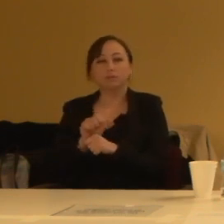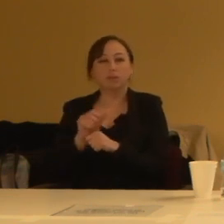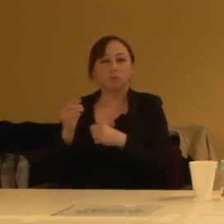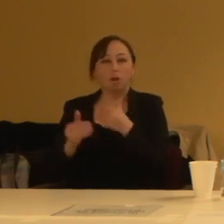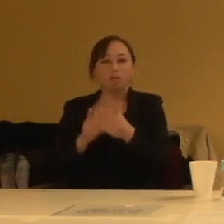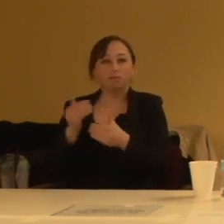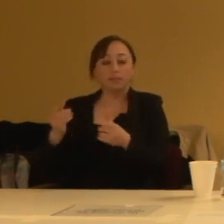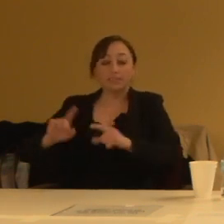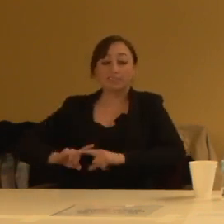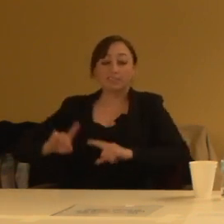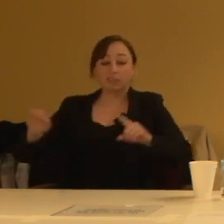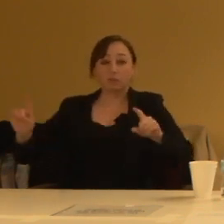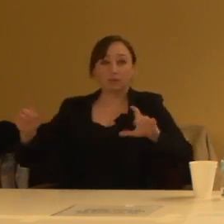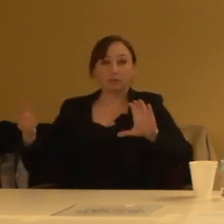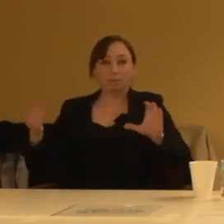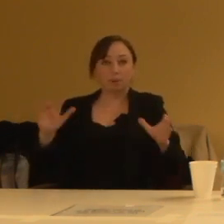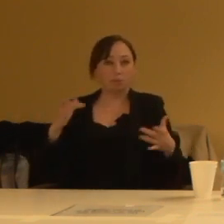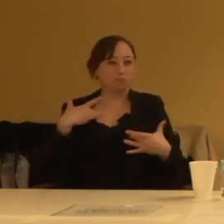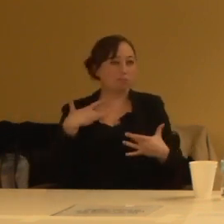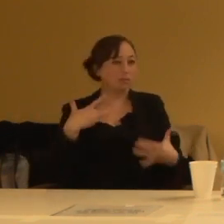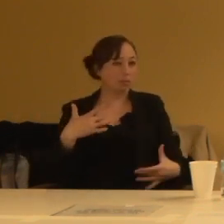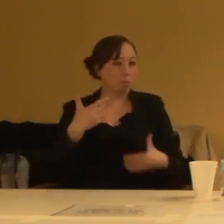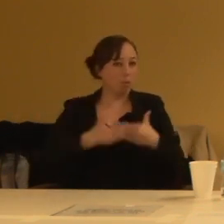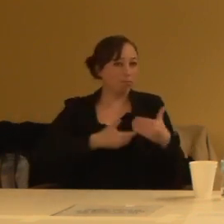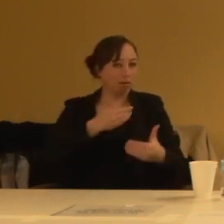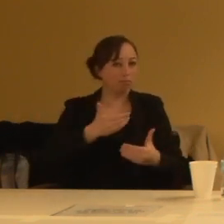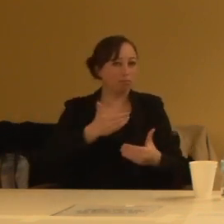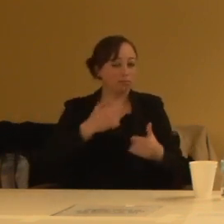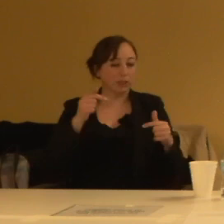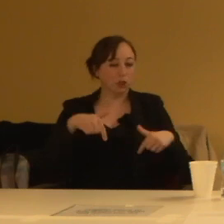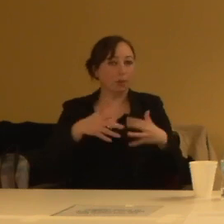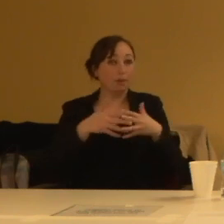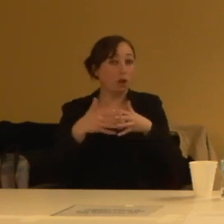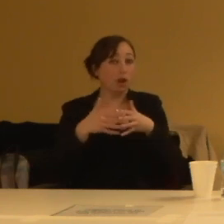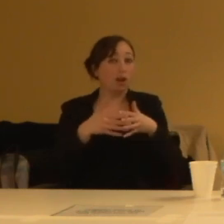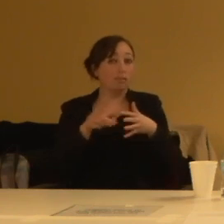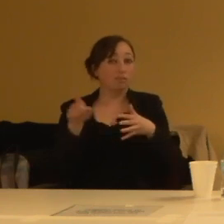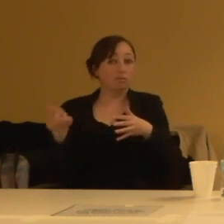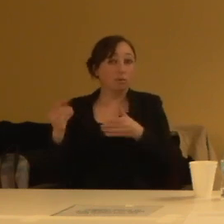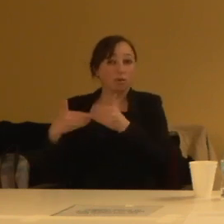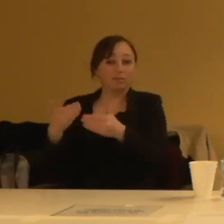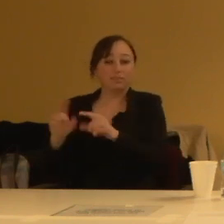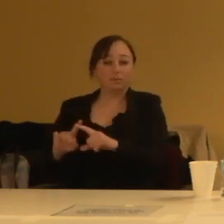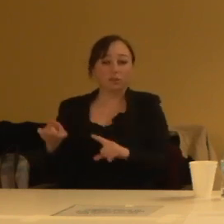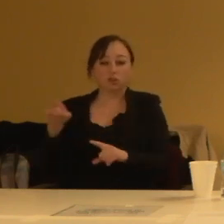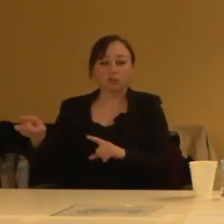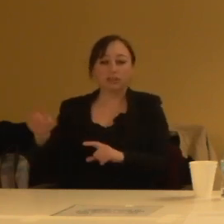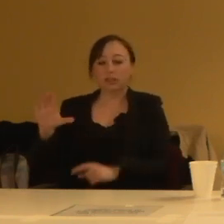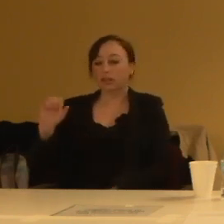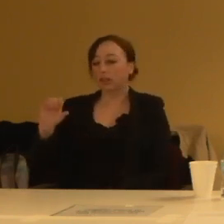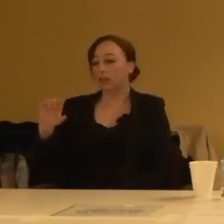from what we usually accommodate in the American theater. She's a collaborative artist that writes with a group,